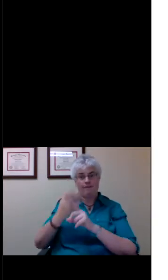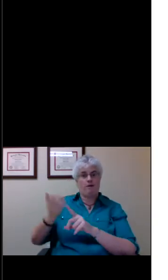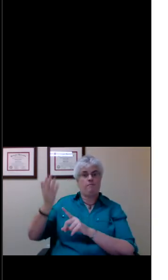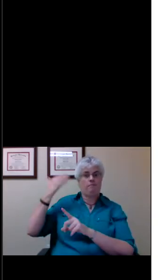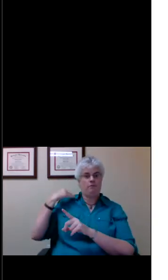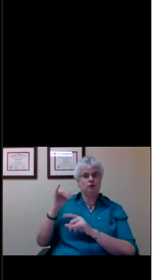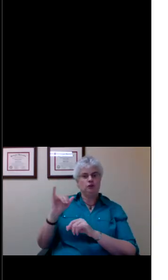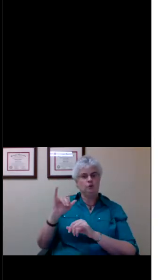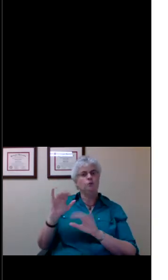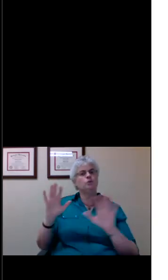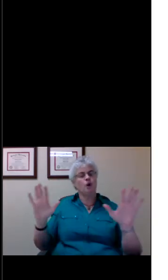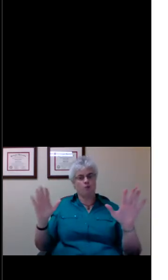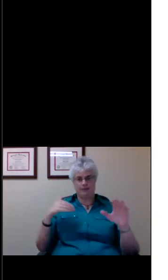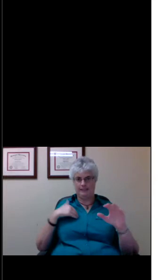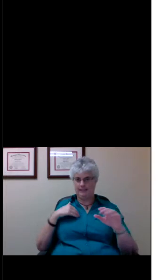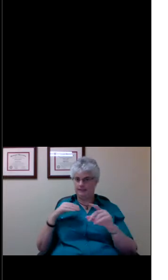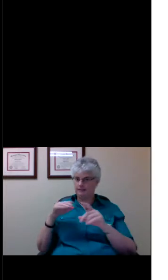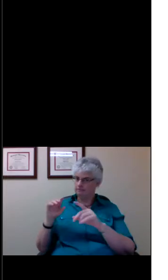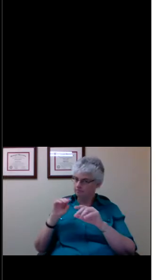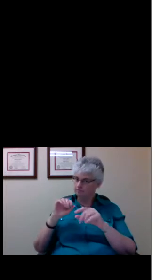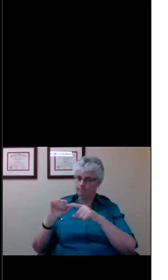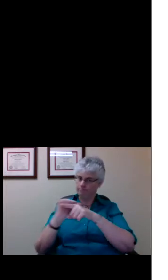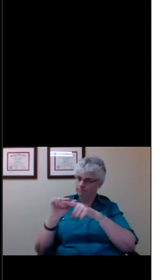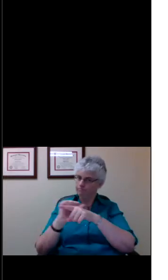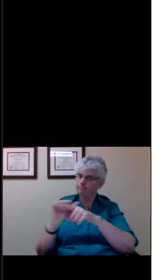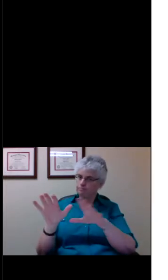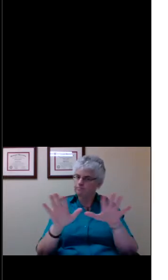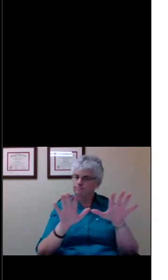may have their own trauma from a previous experience themselves so, you